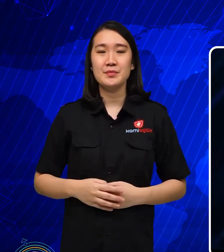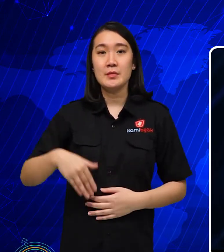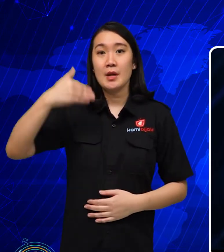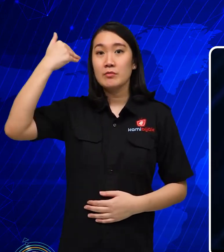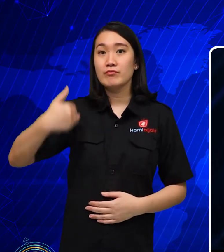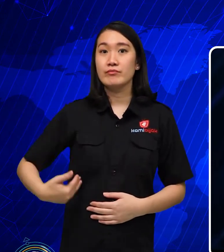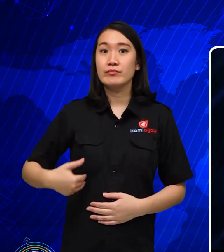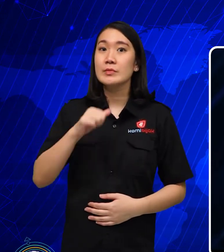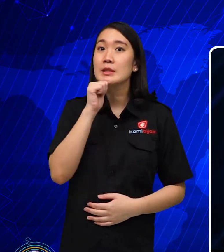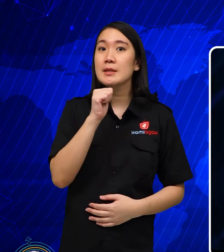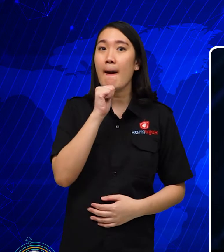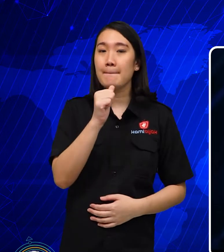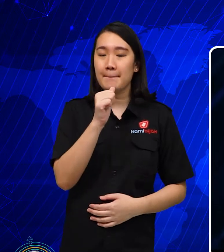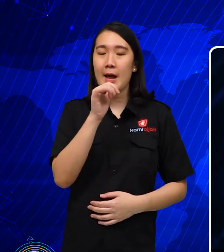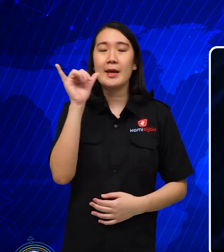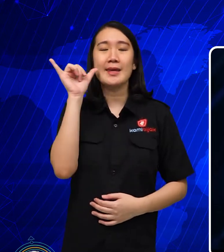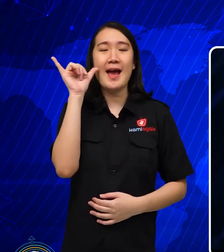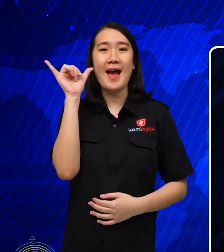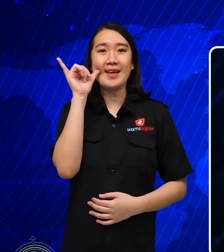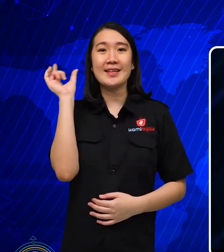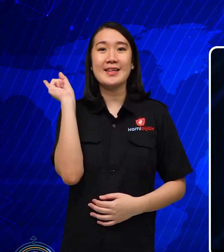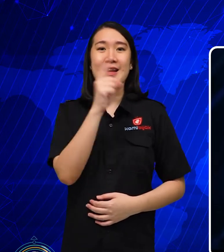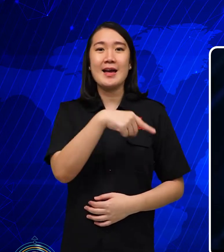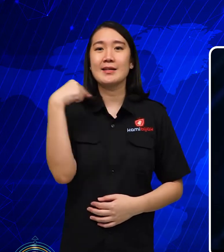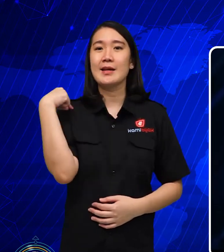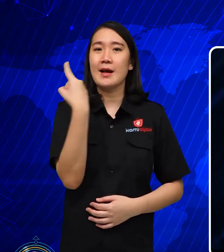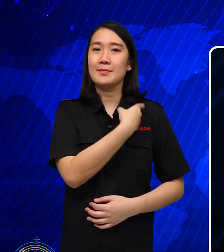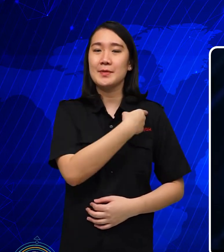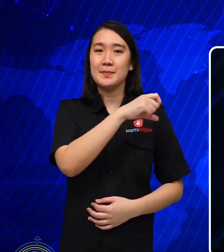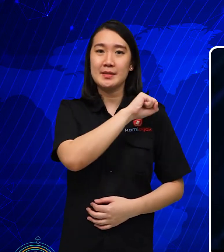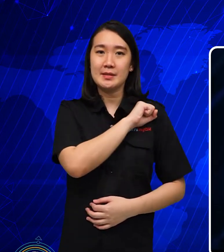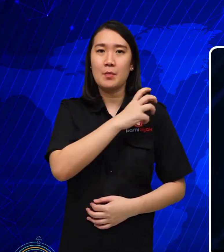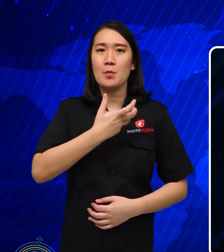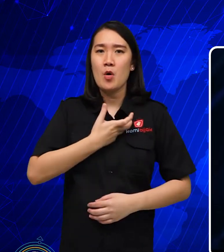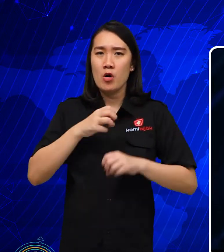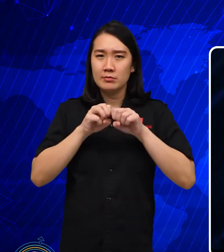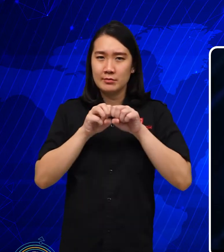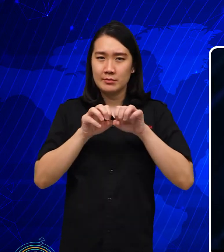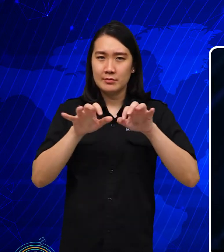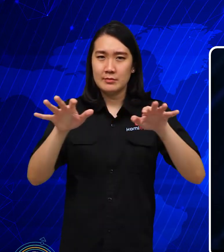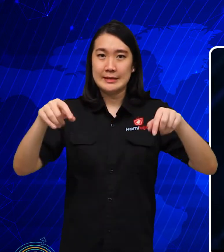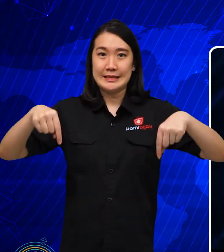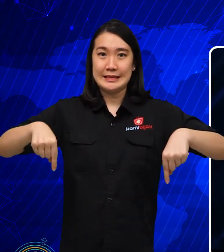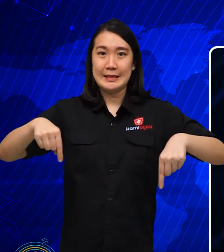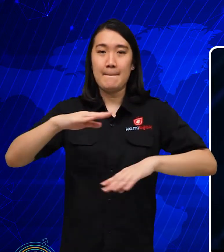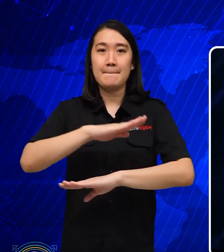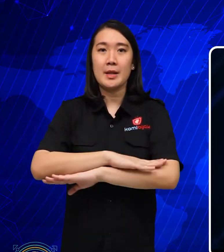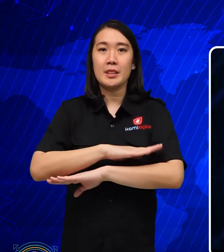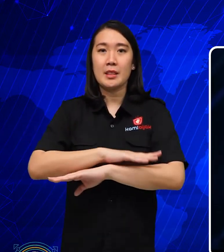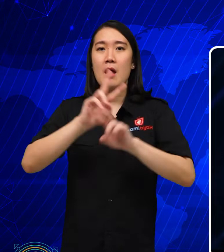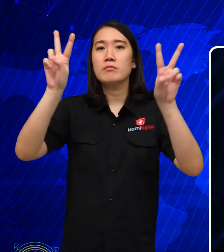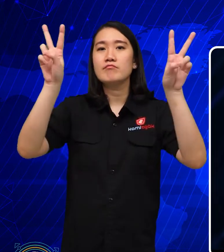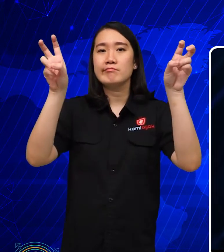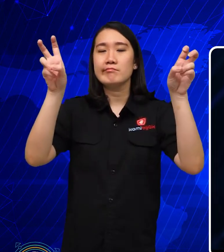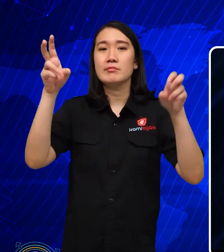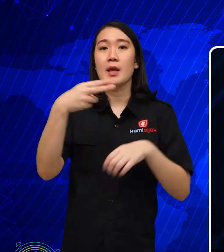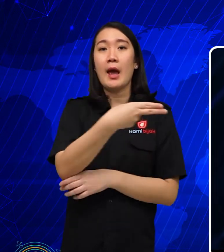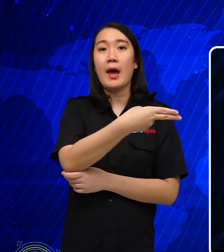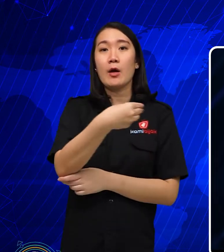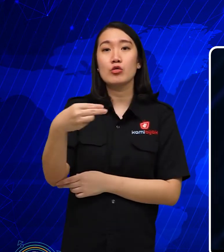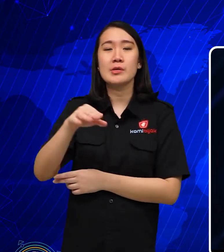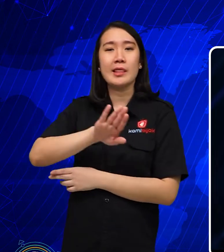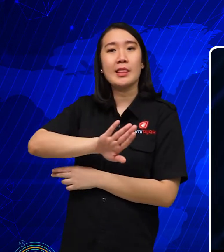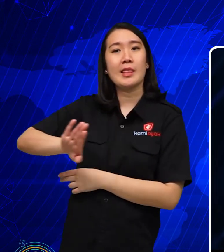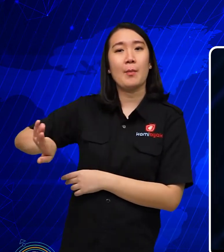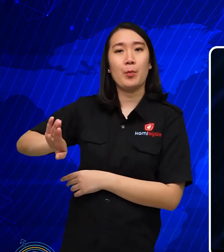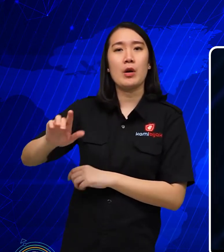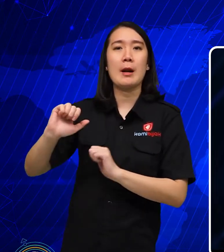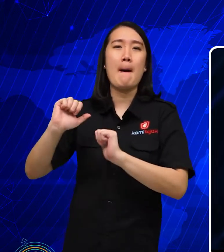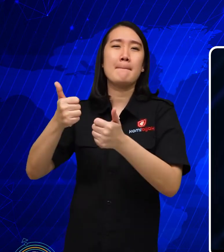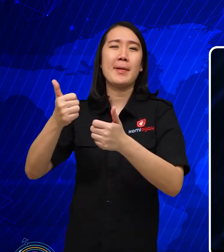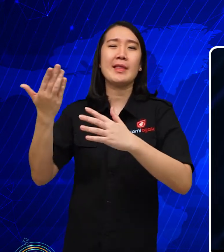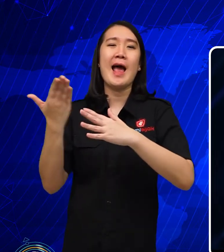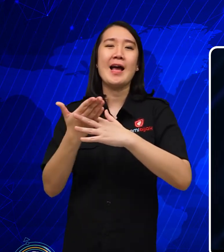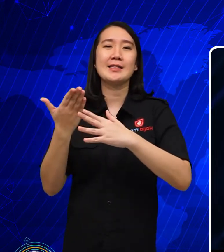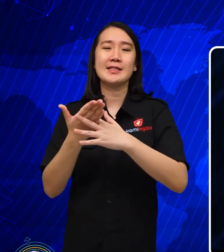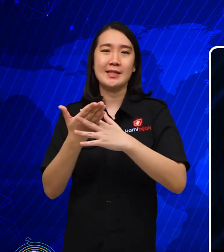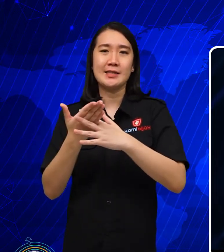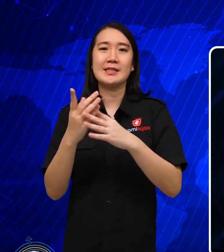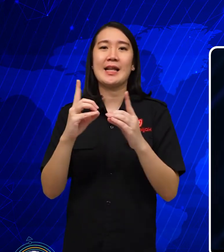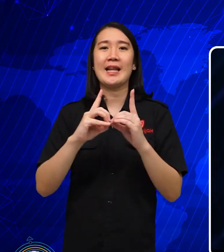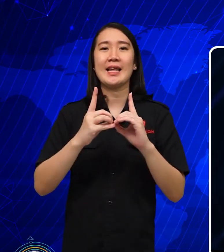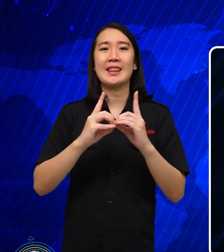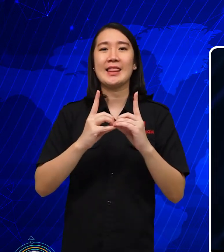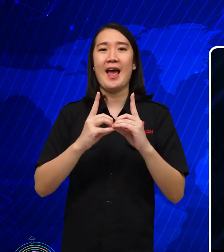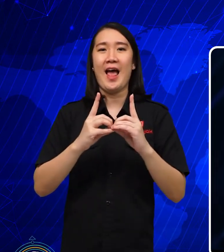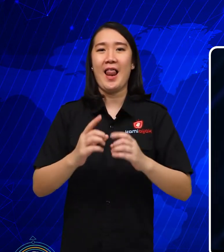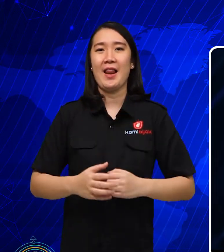I'm Yani from Us, Wise wants to inform East Indonesia news get digital access.